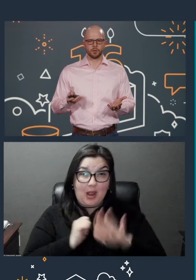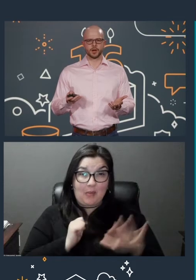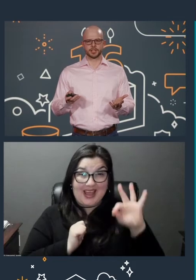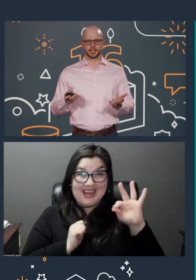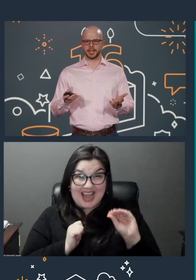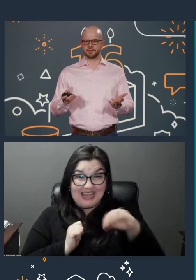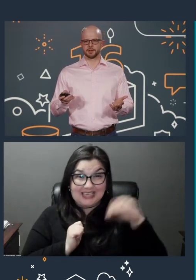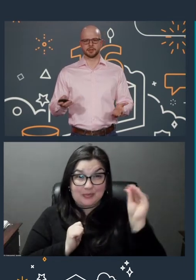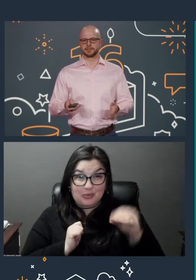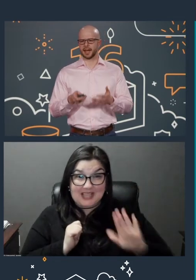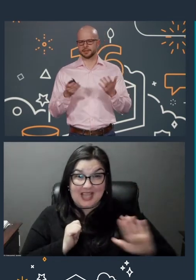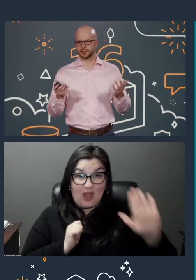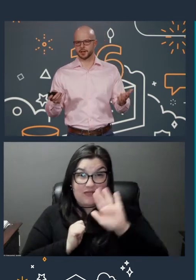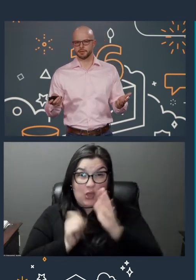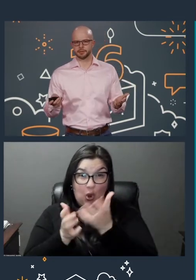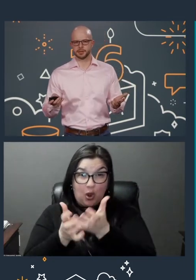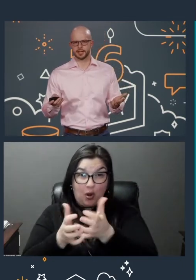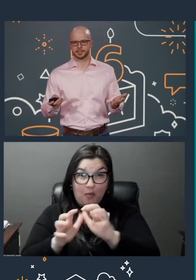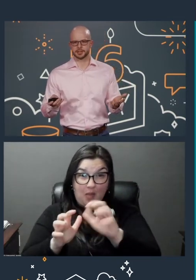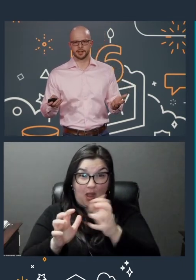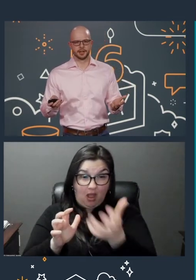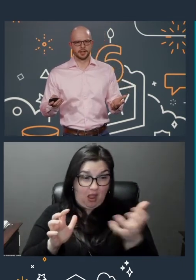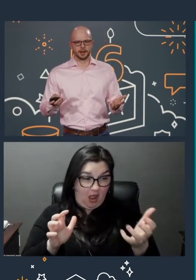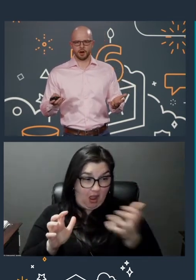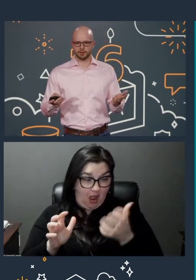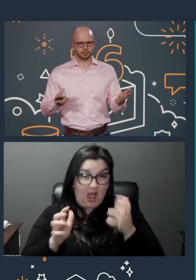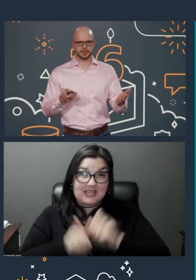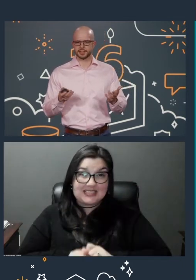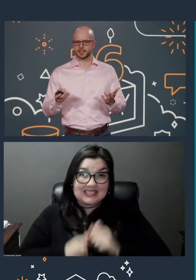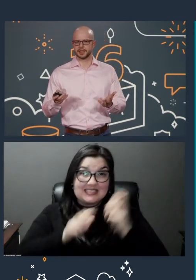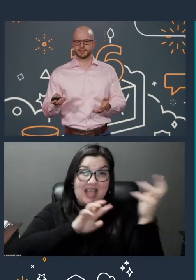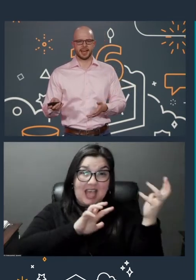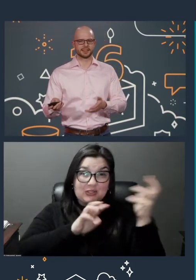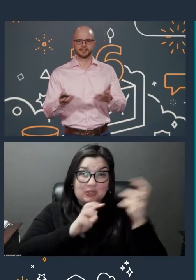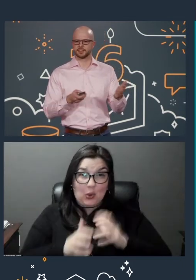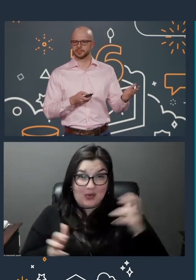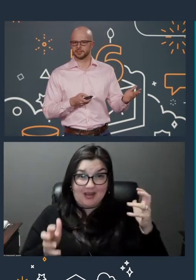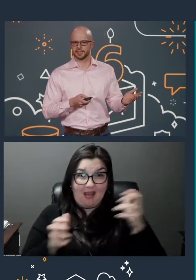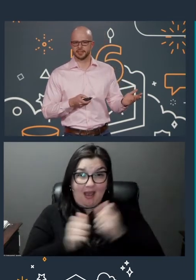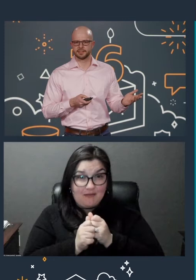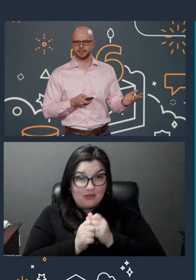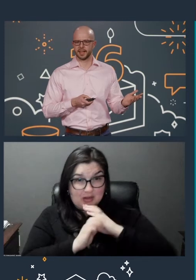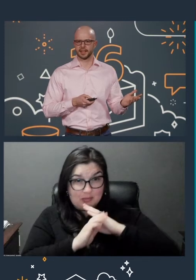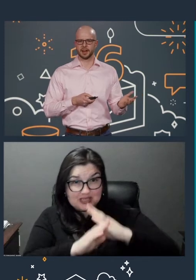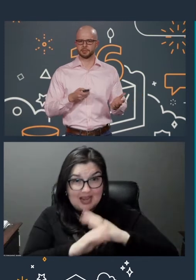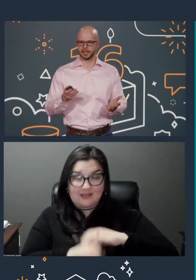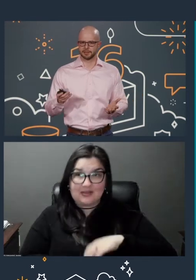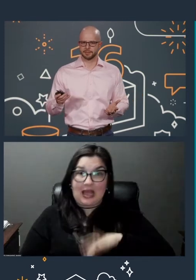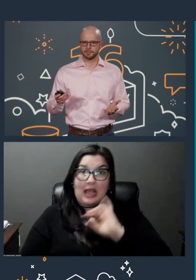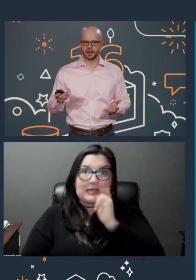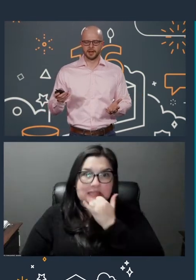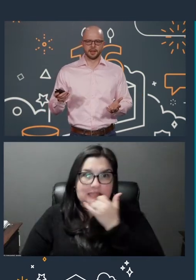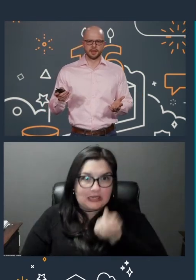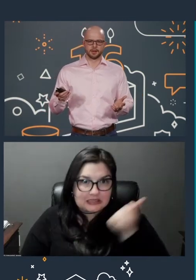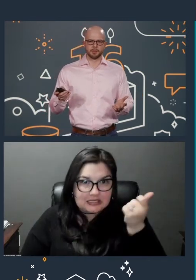which gave them disaster recovery protection, also protection against accidental deletes and updates,